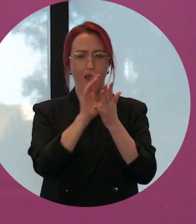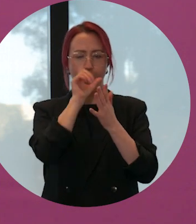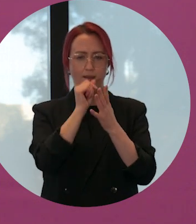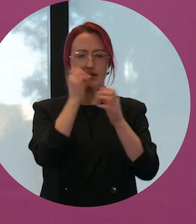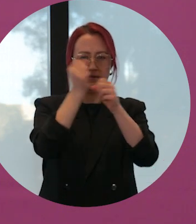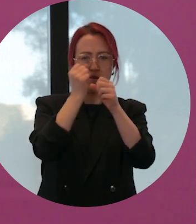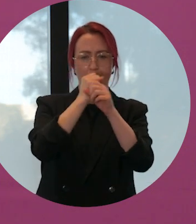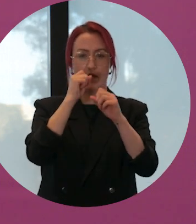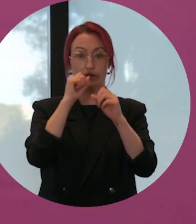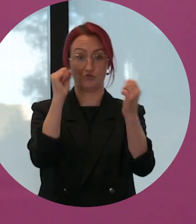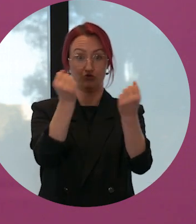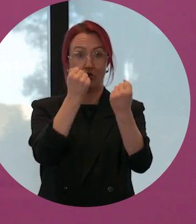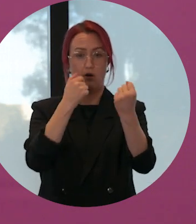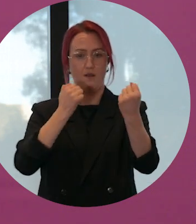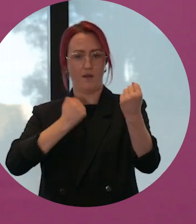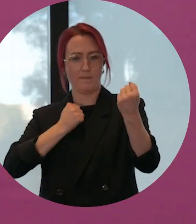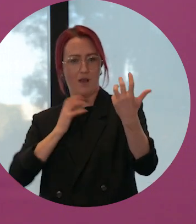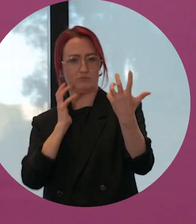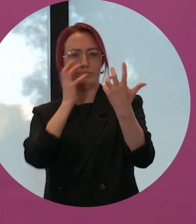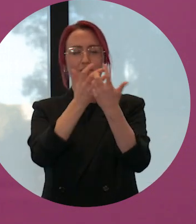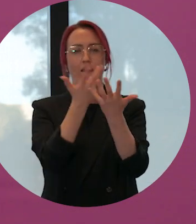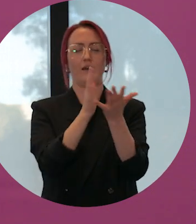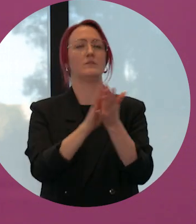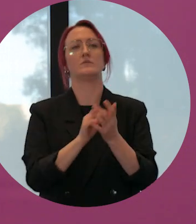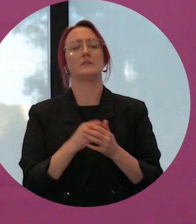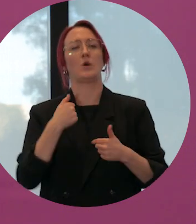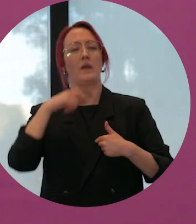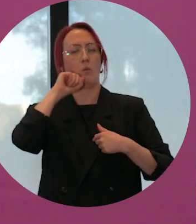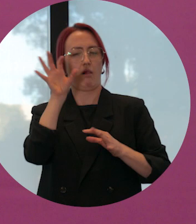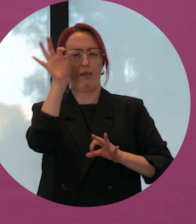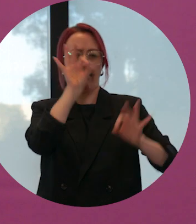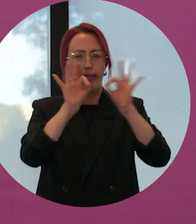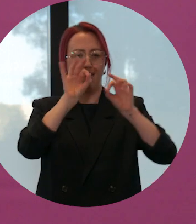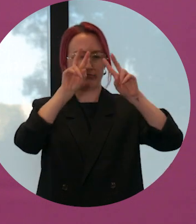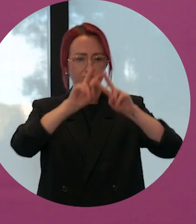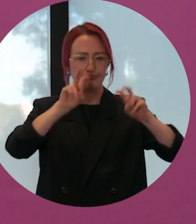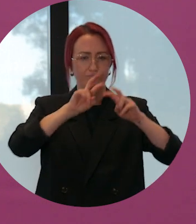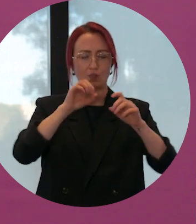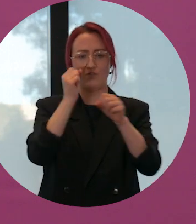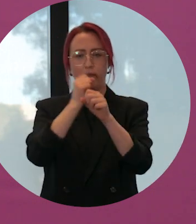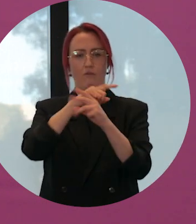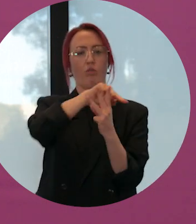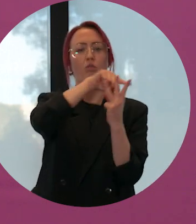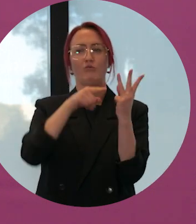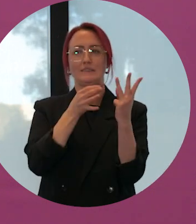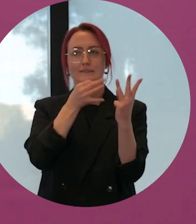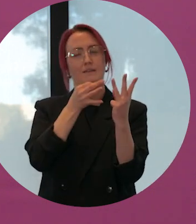To achieve this, I intend to fine tune its chemical structure by modifying three molecular designs factors.